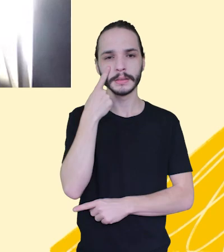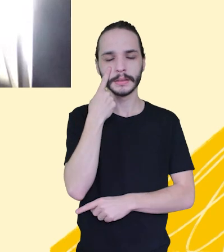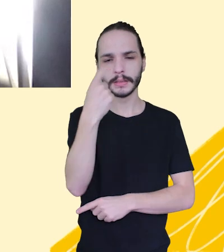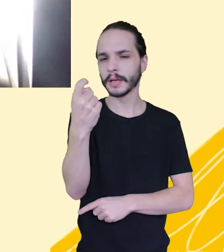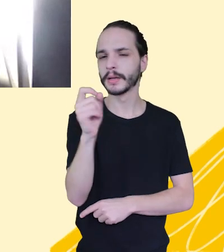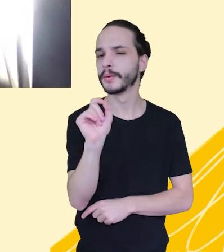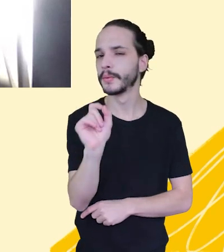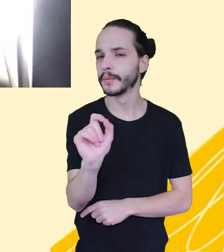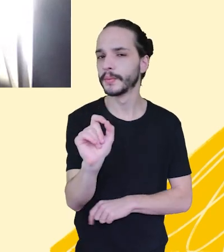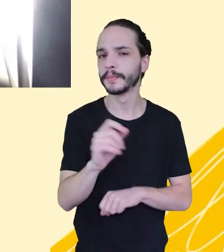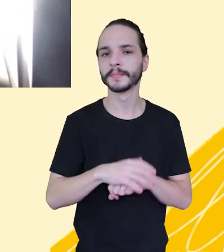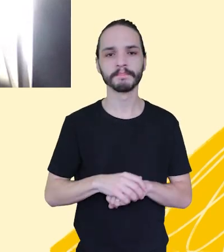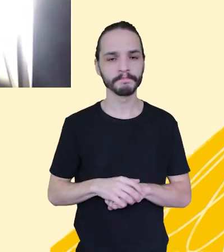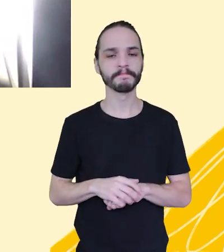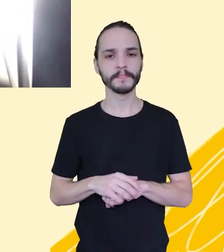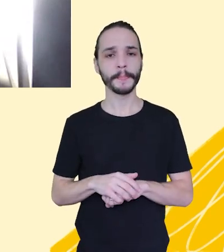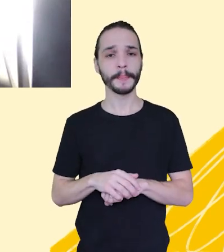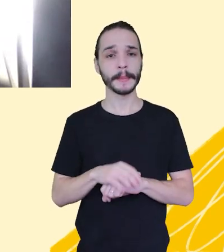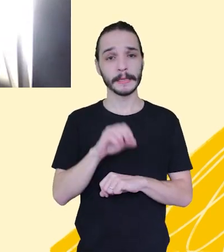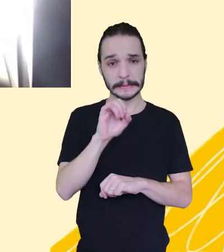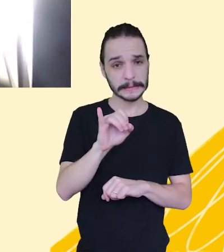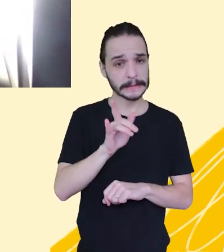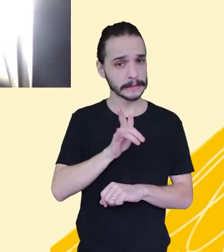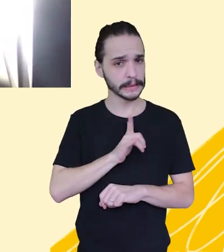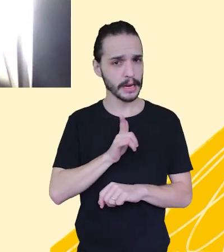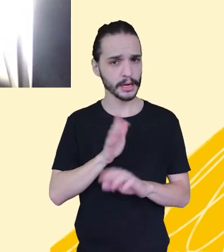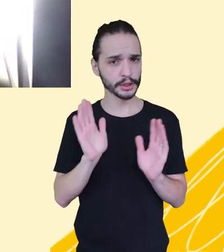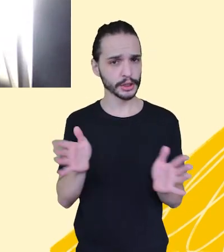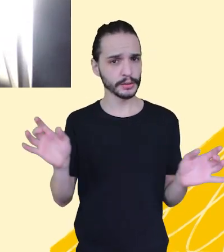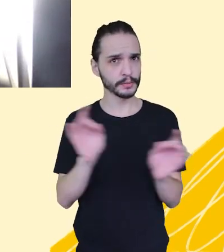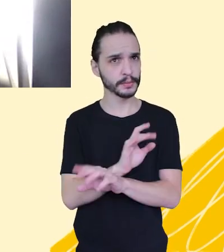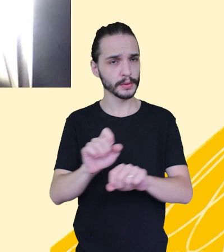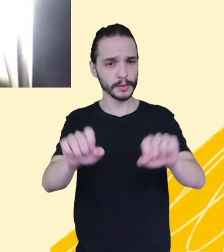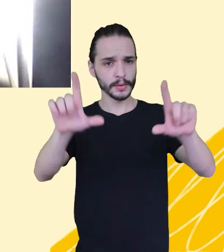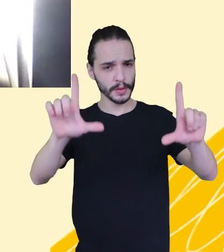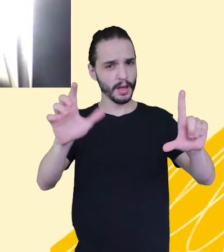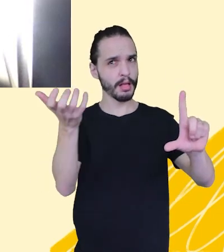although, if you have a scene where you want that something happens